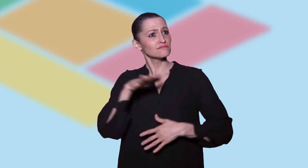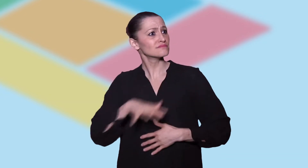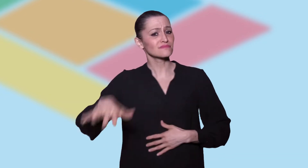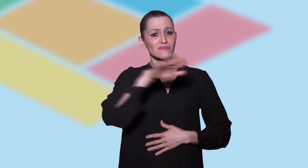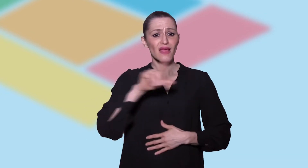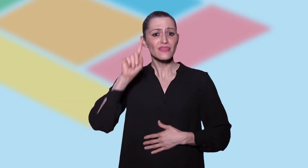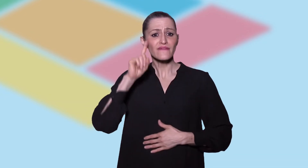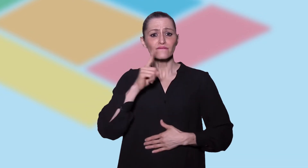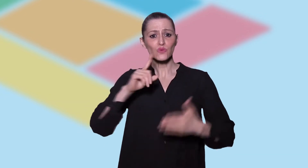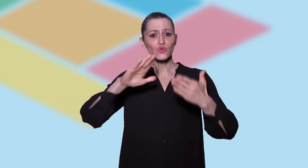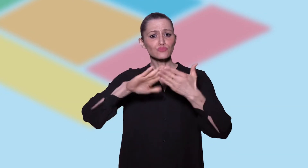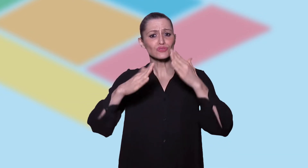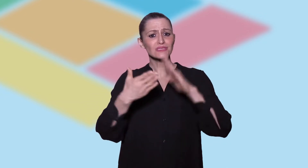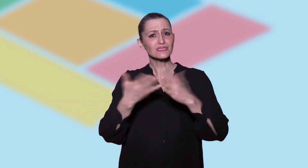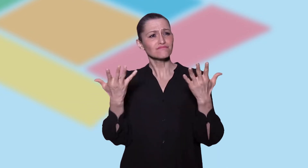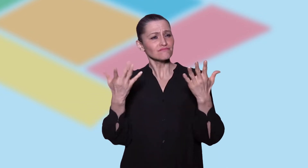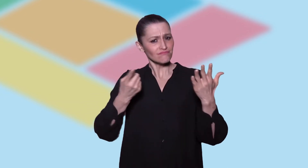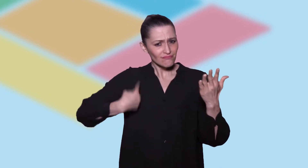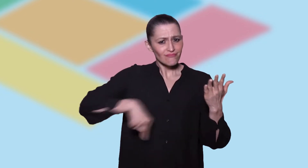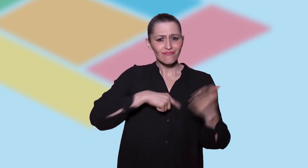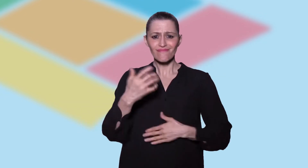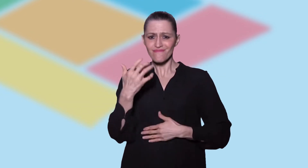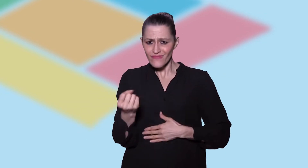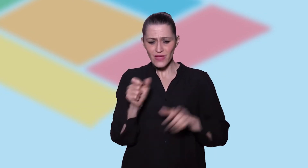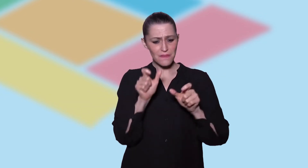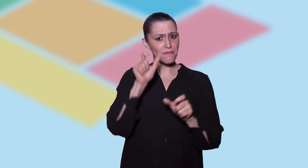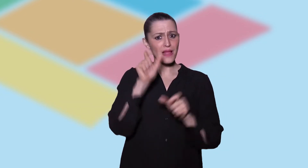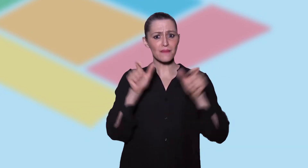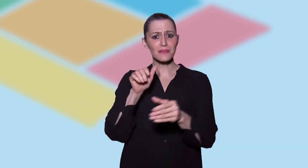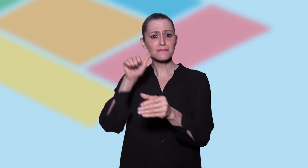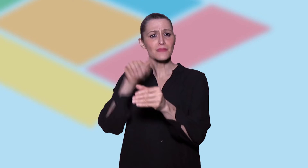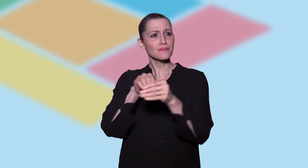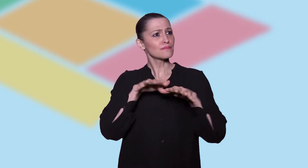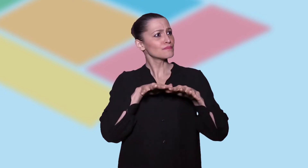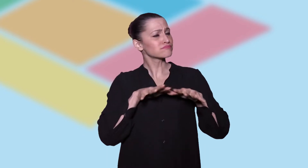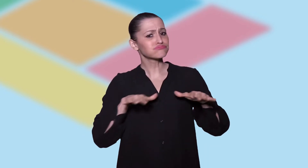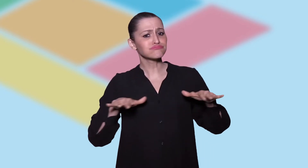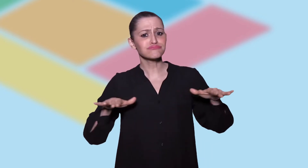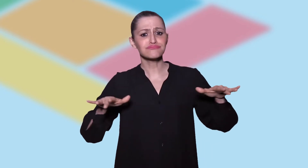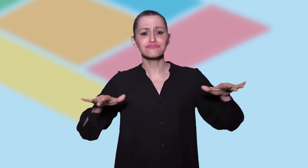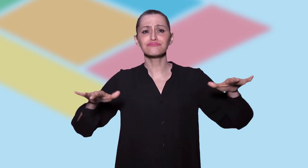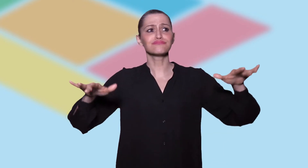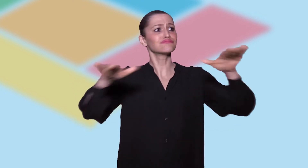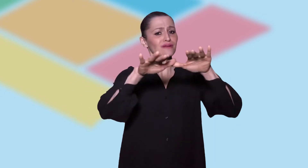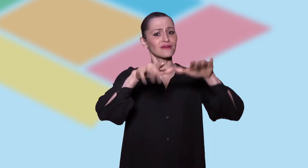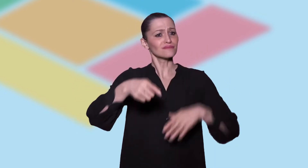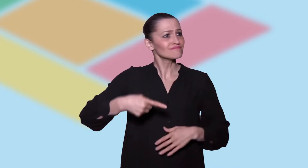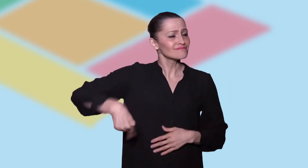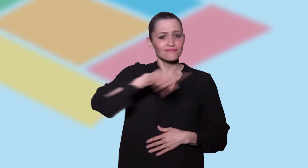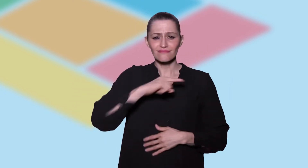We are members of the Deaf community.